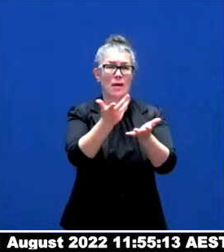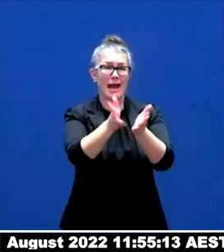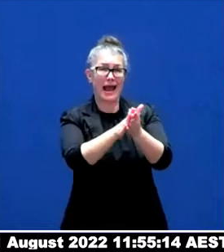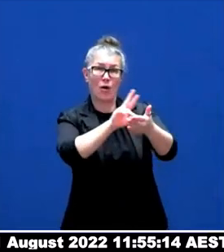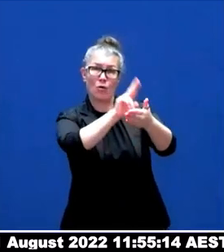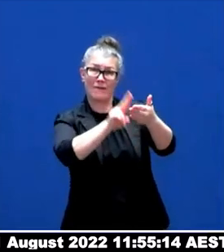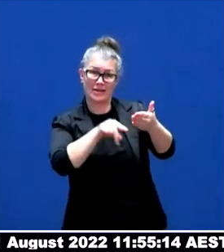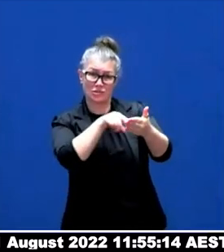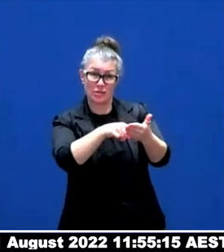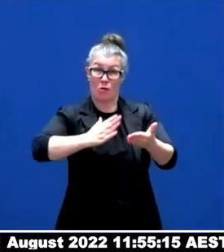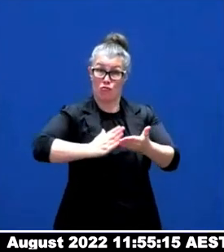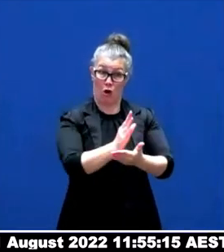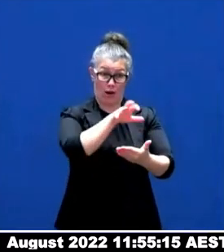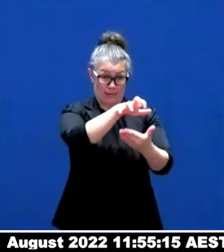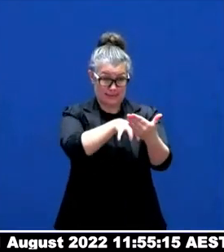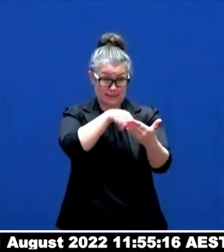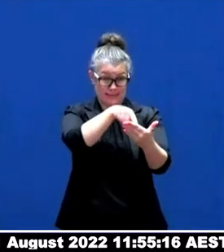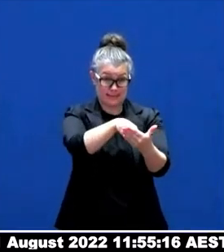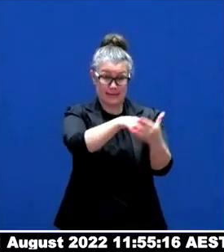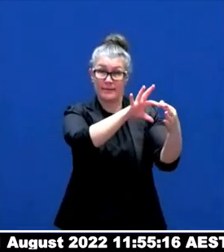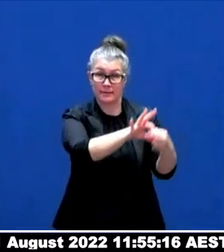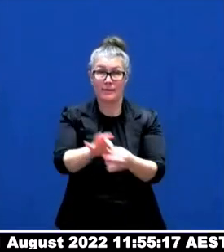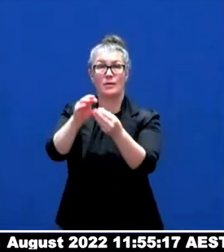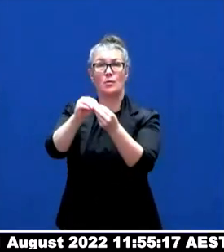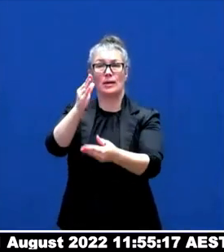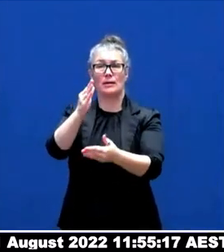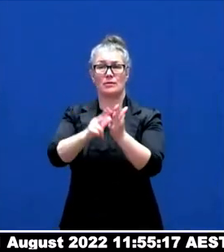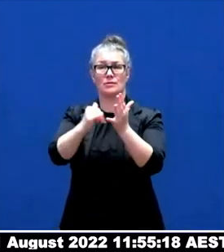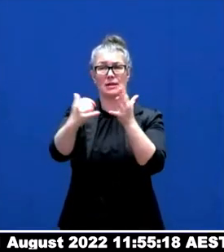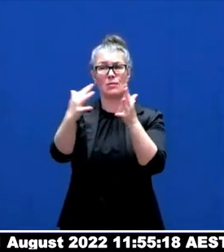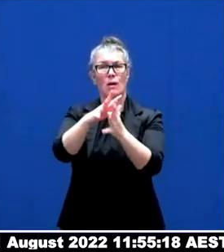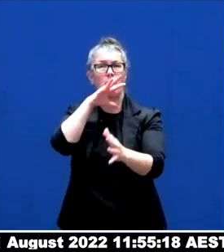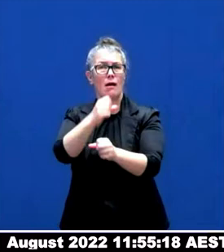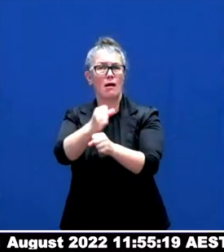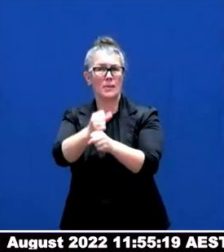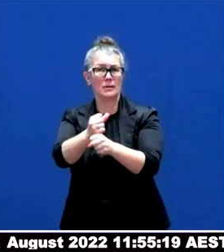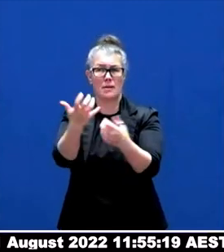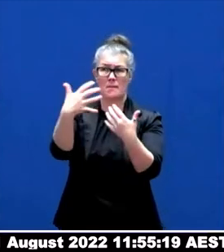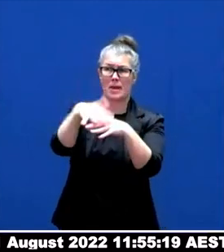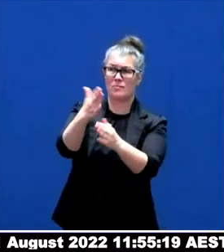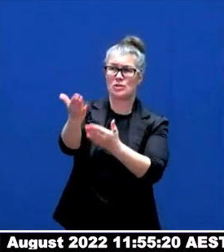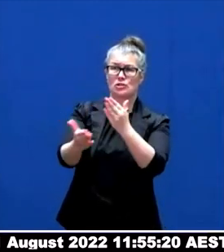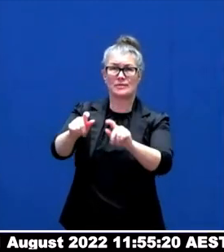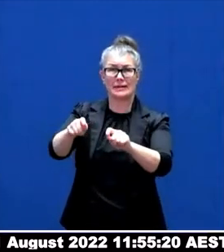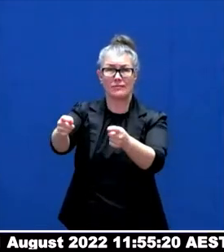the Convention apply to the work of the New South Wales Government mainstream service delivery agencies?